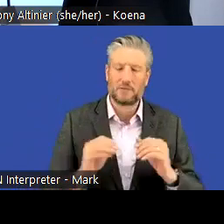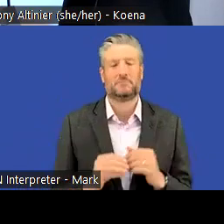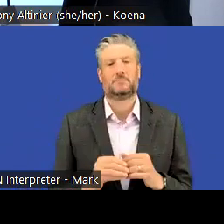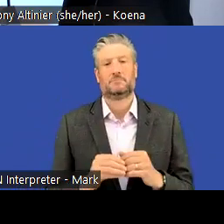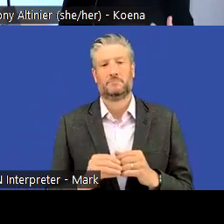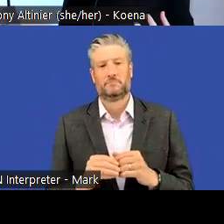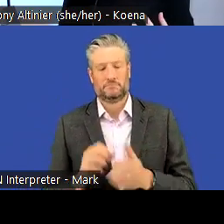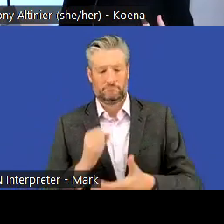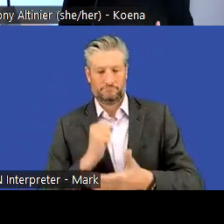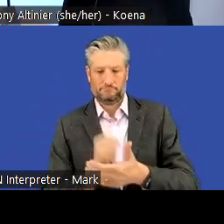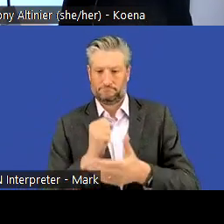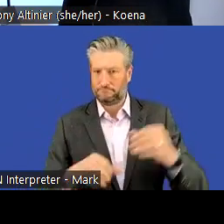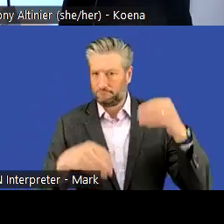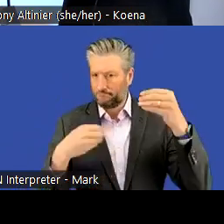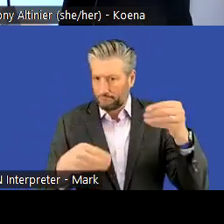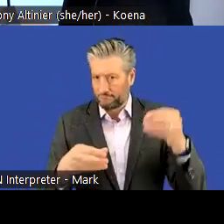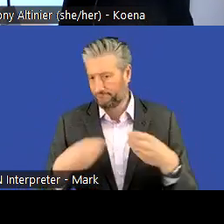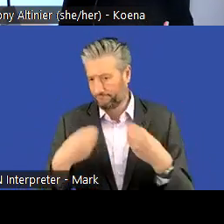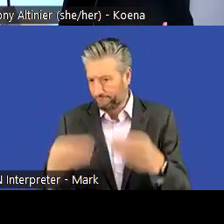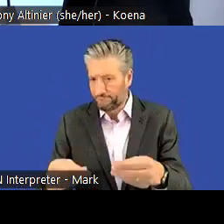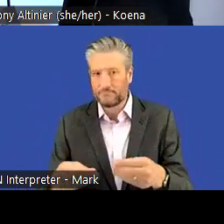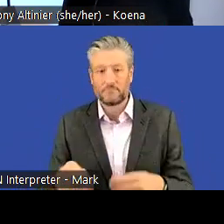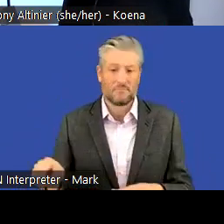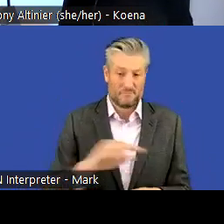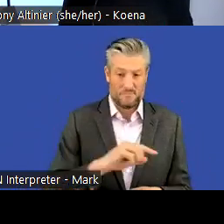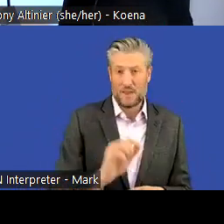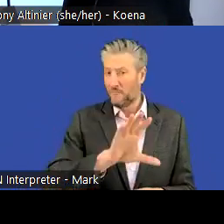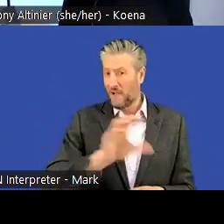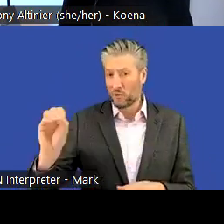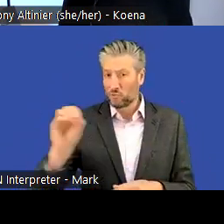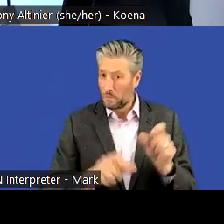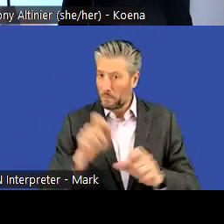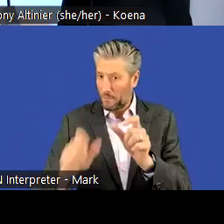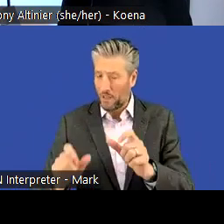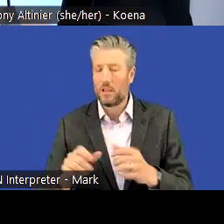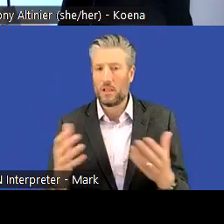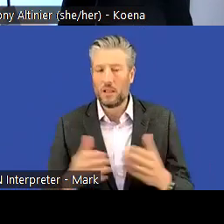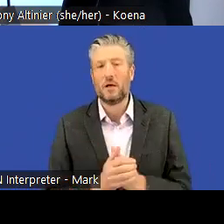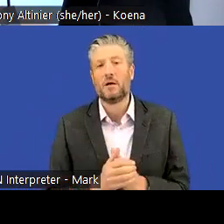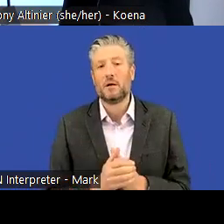We had a different approach of the WCAG.